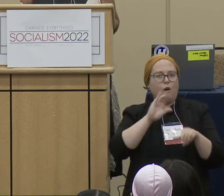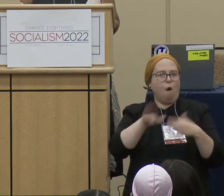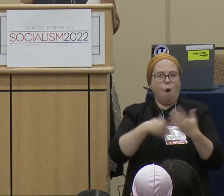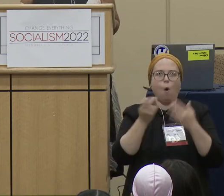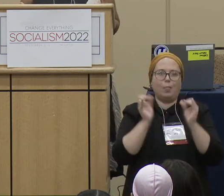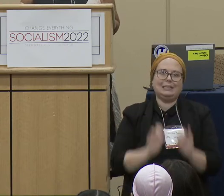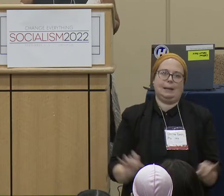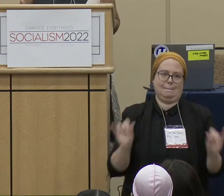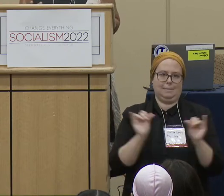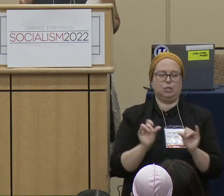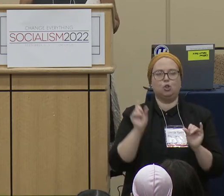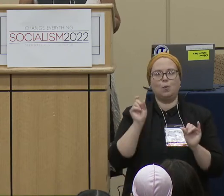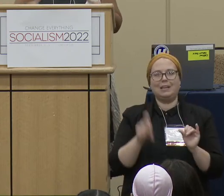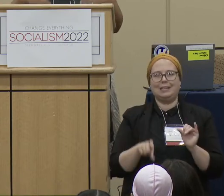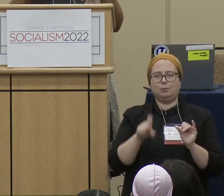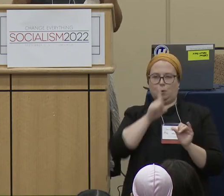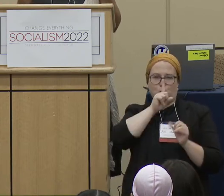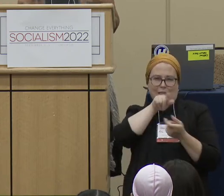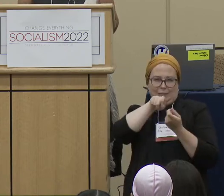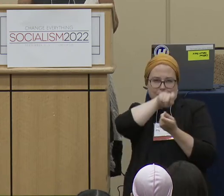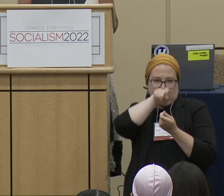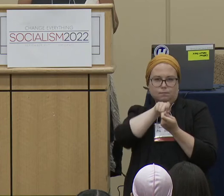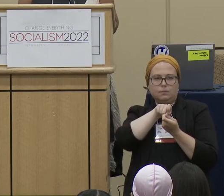but it's not all the same . So, we have to be nuanced in our